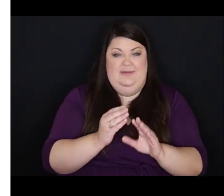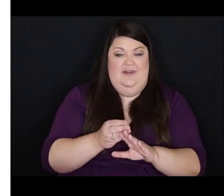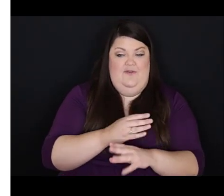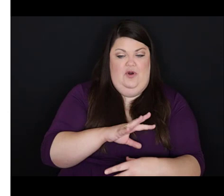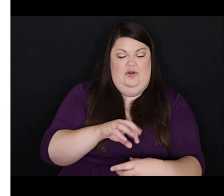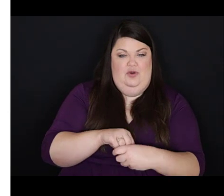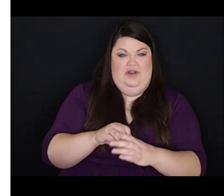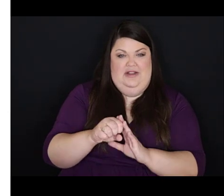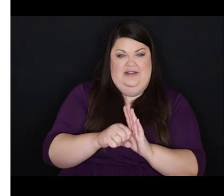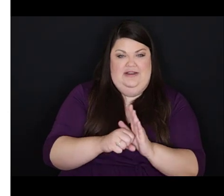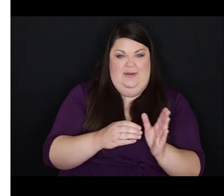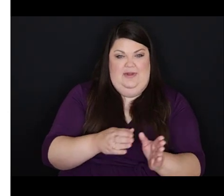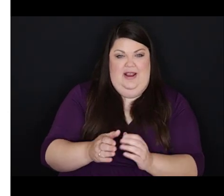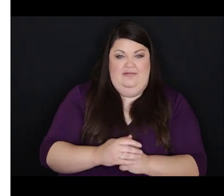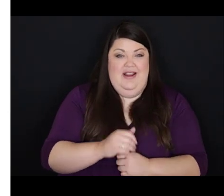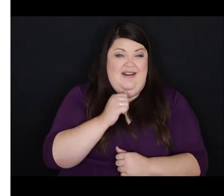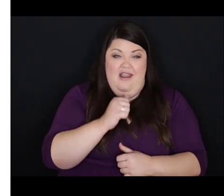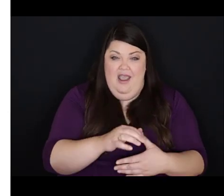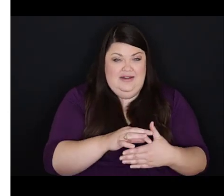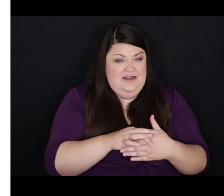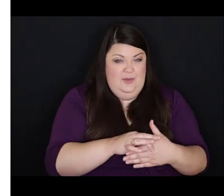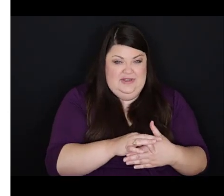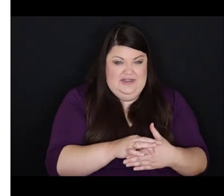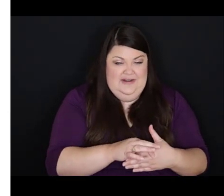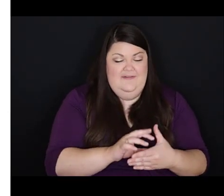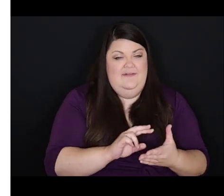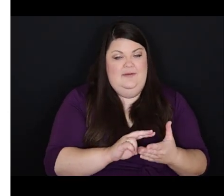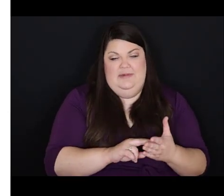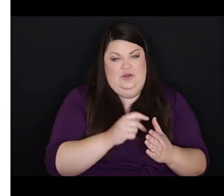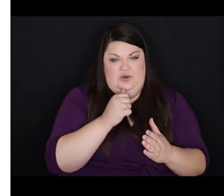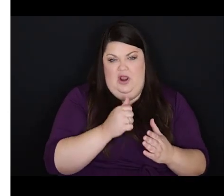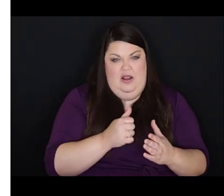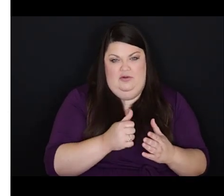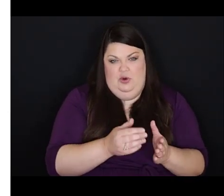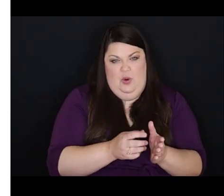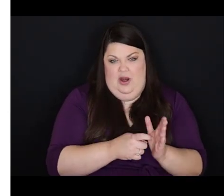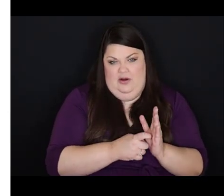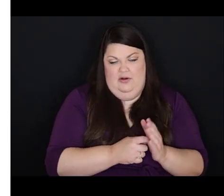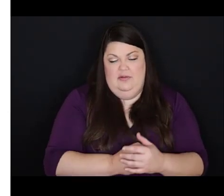Non-substantive updates do not. Both of these examples, however,